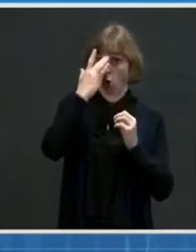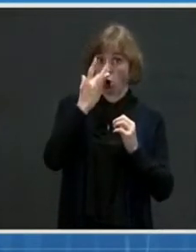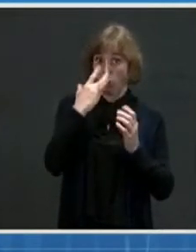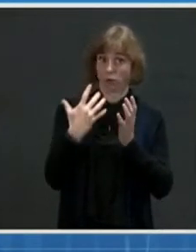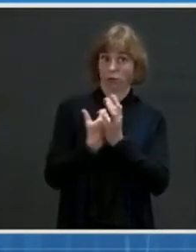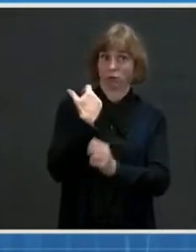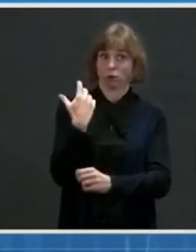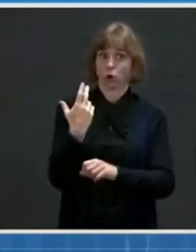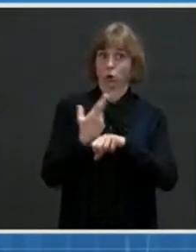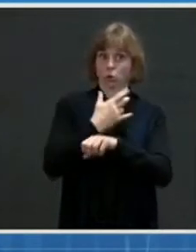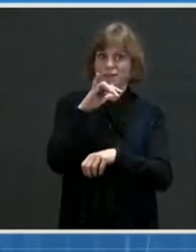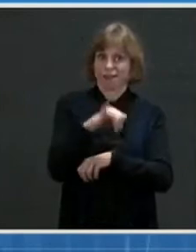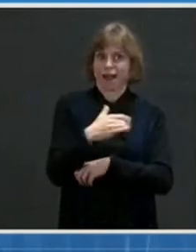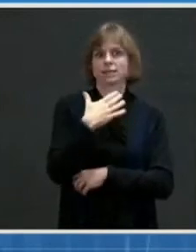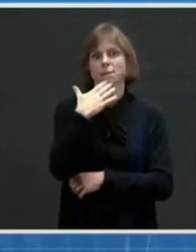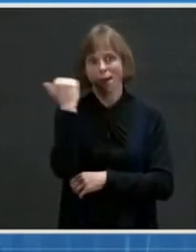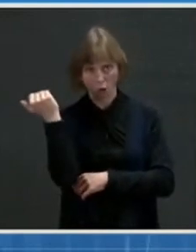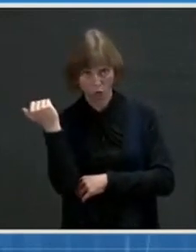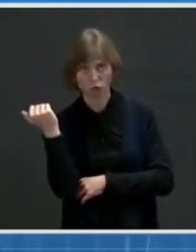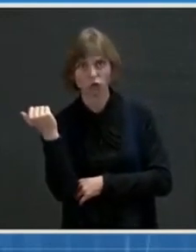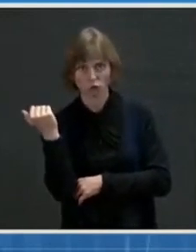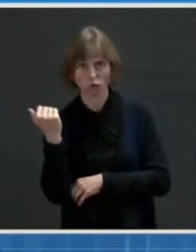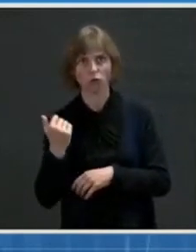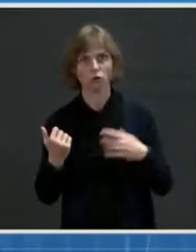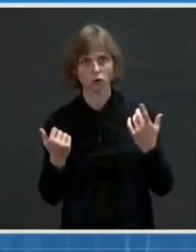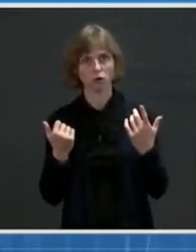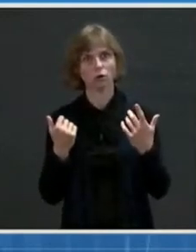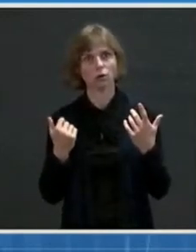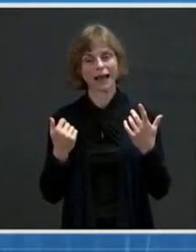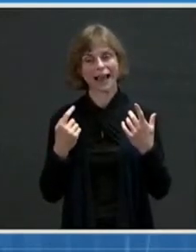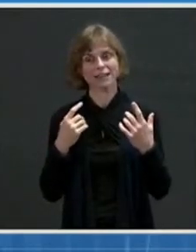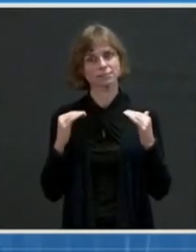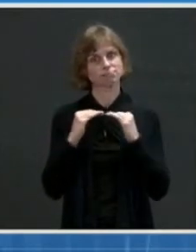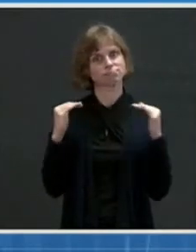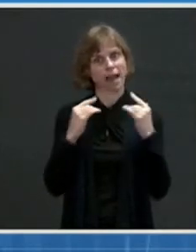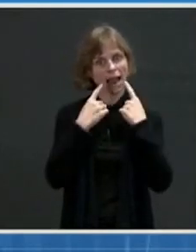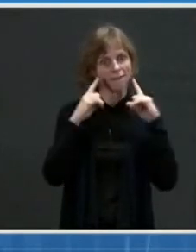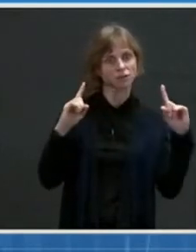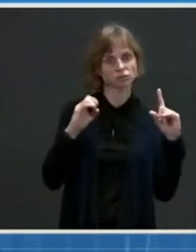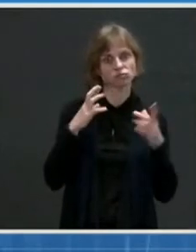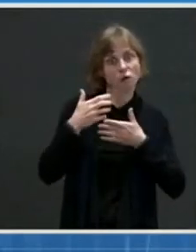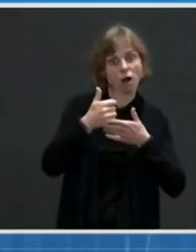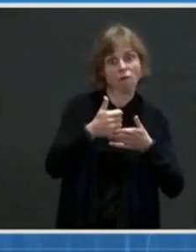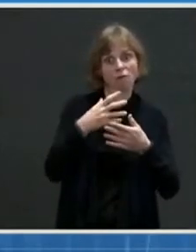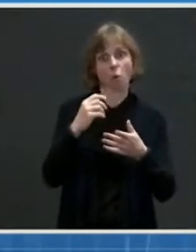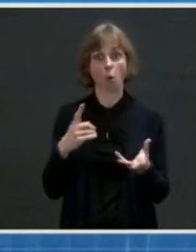AUTHORIZATION. HERE AGAIN, THE EARLIER ONE USES THESE, THE BETTER.